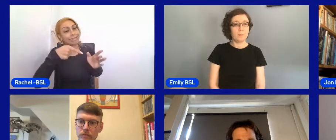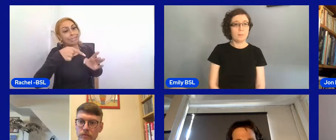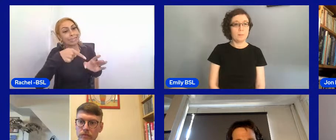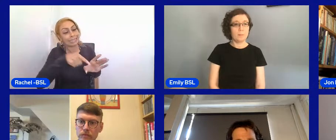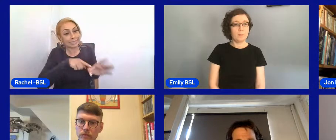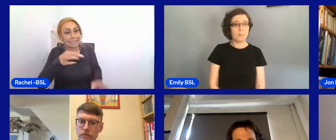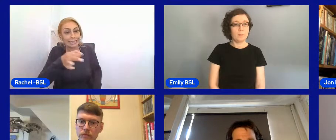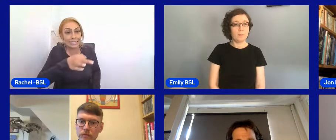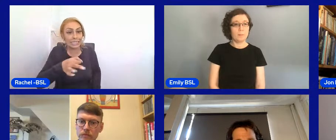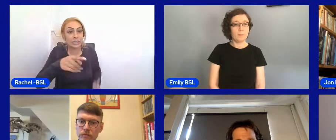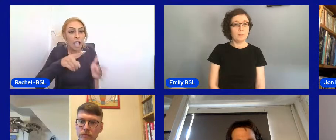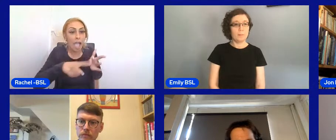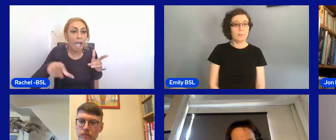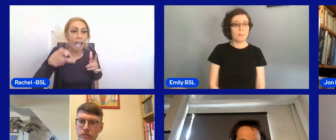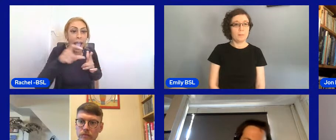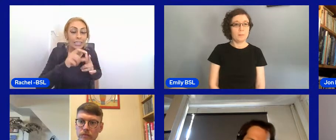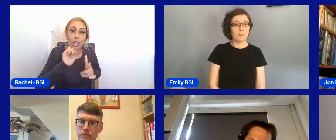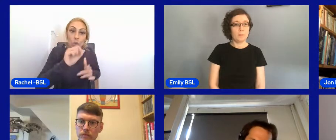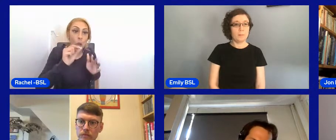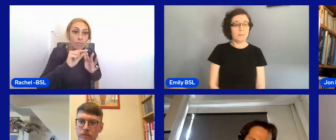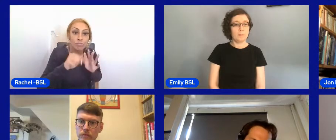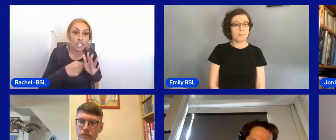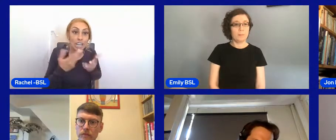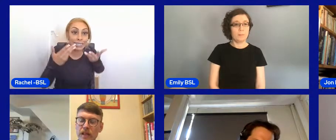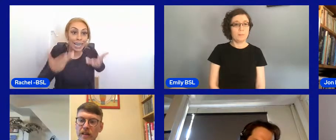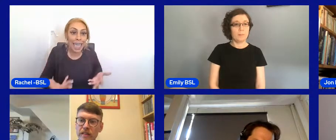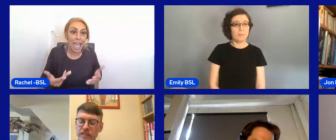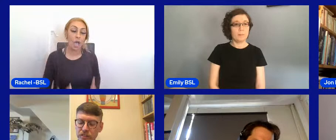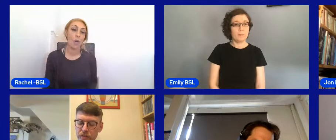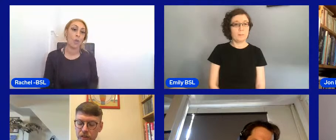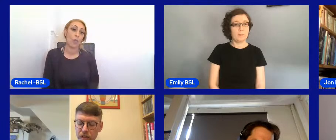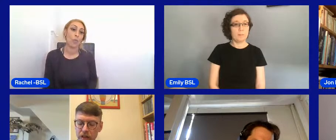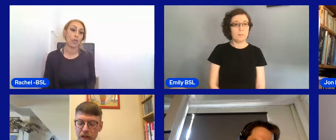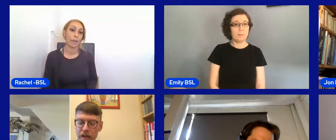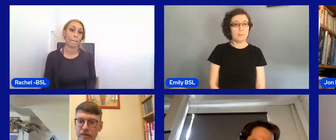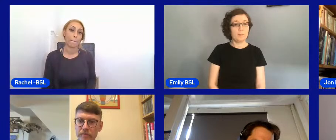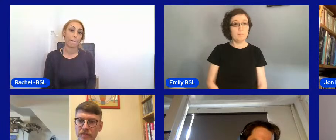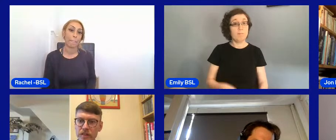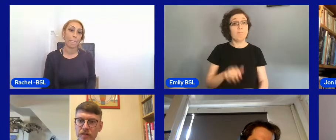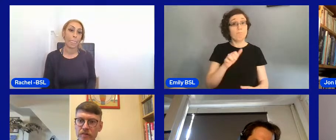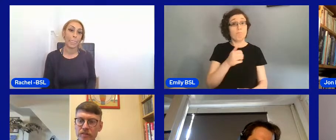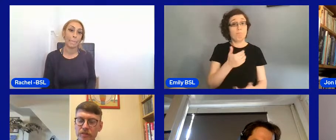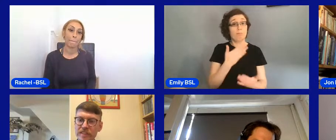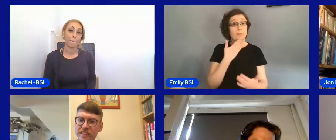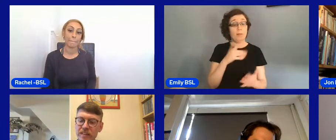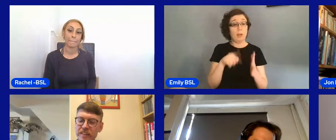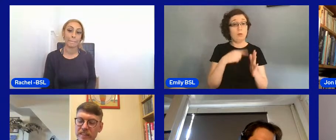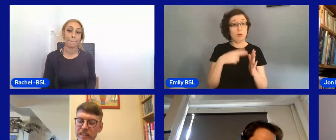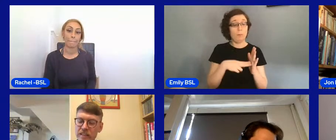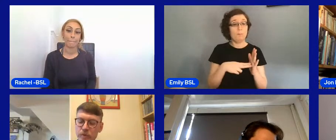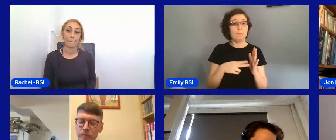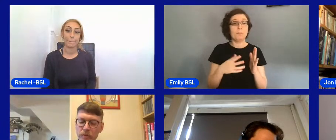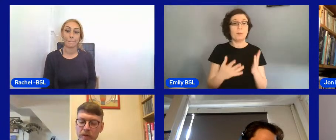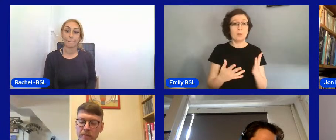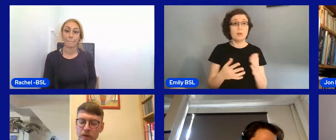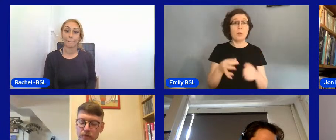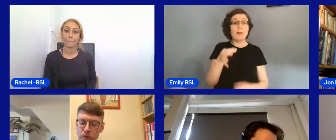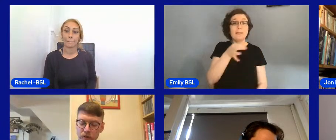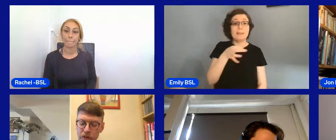different things that we have been talking about in some ways. Can you tell us a little bit about where you